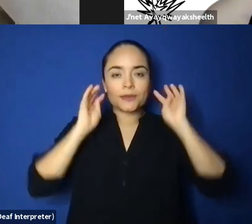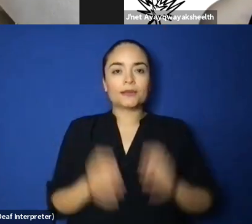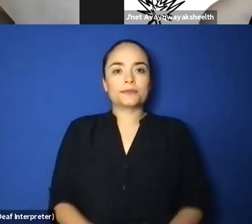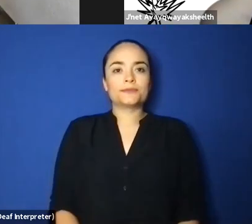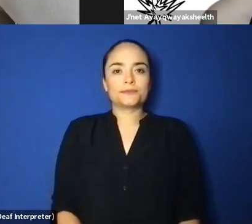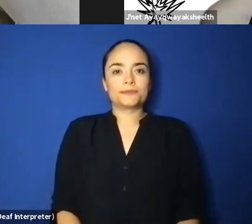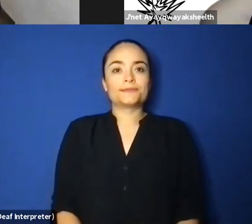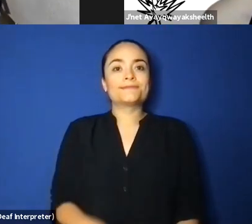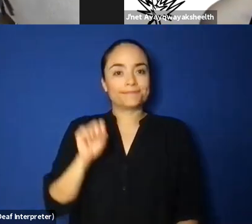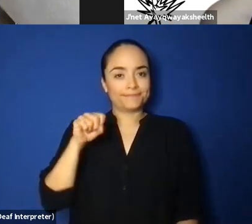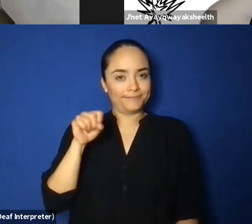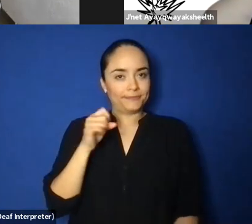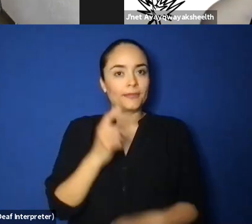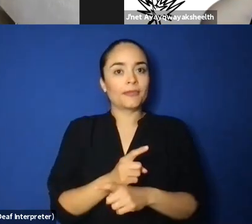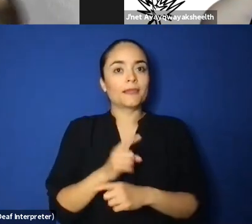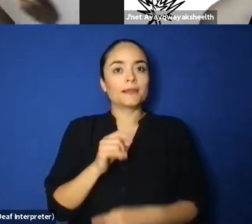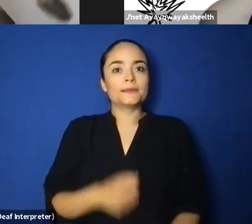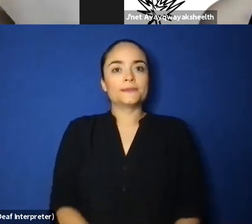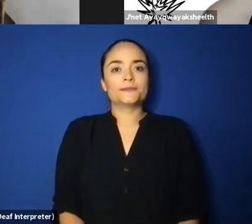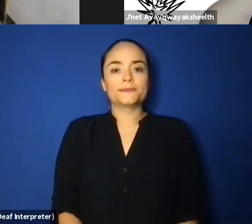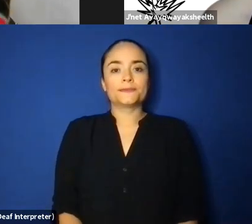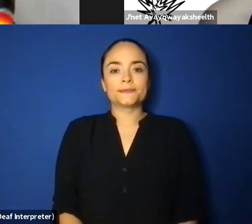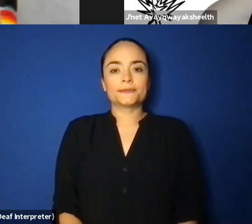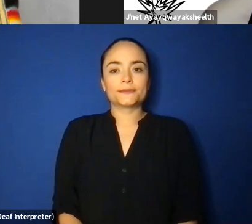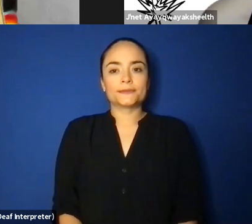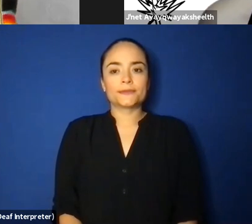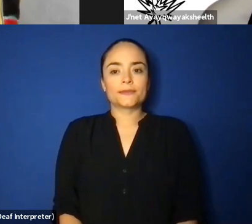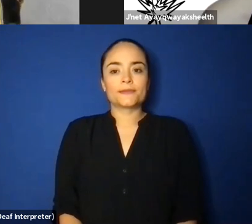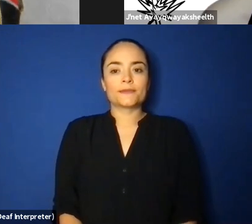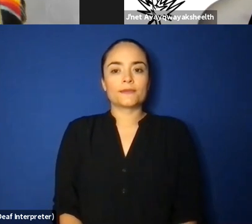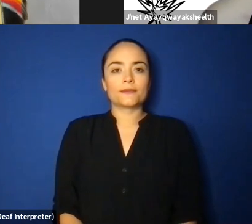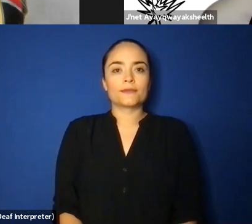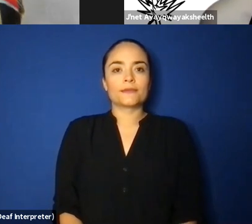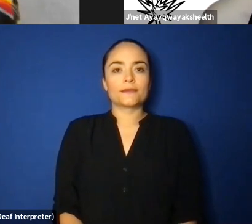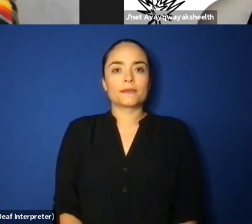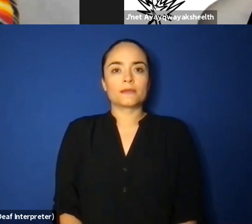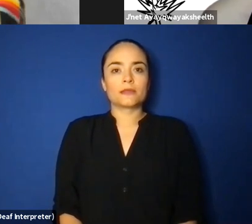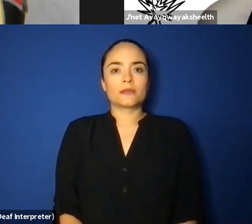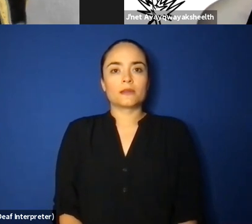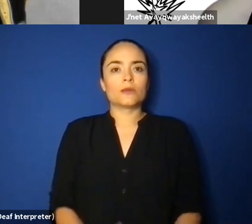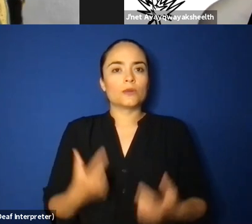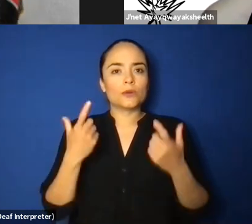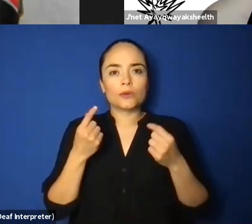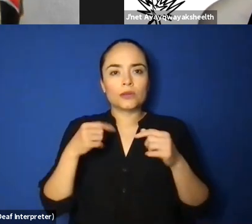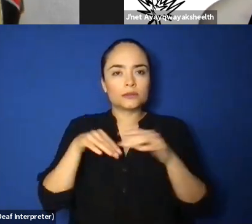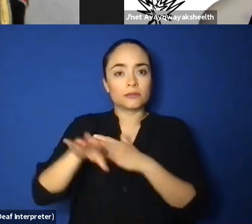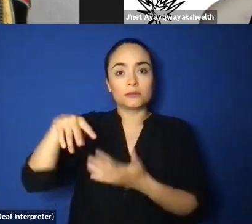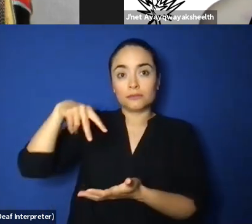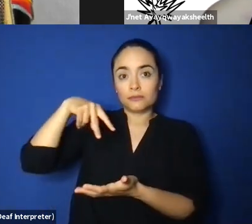into being a member of it, you would be gifted this porcupine roach. So on here, they call it